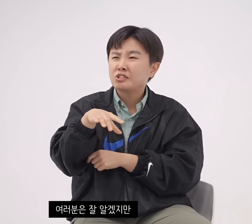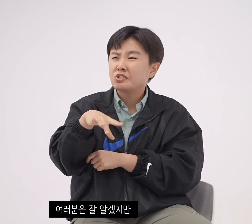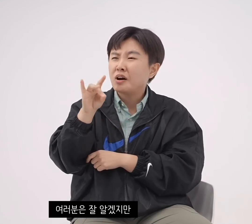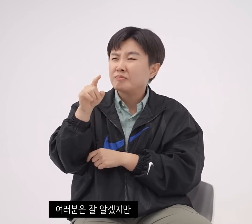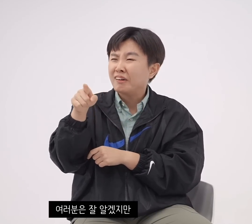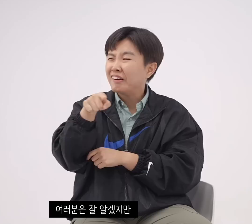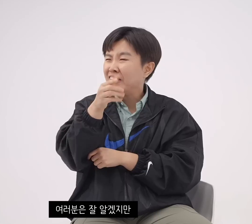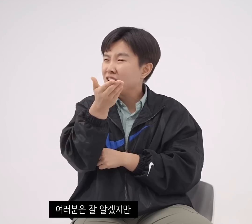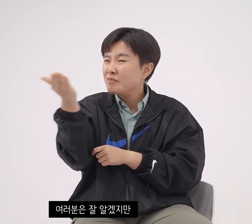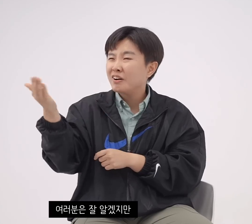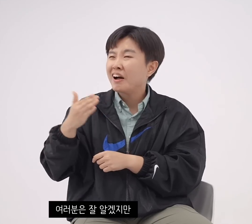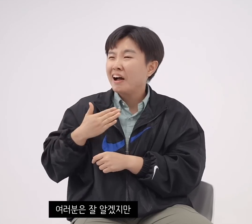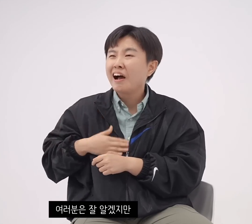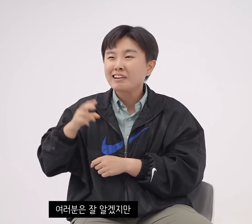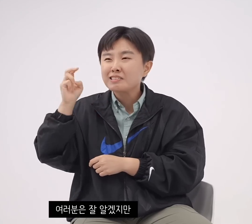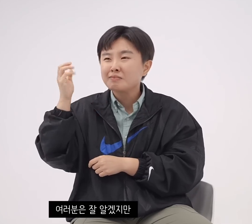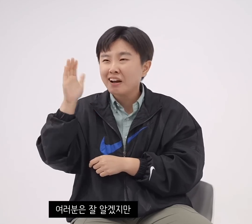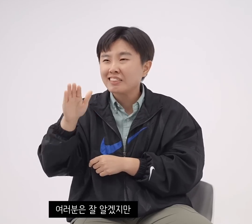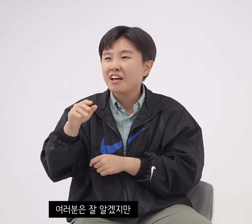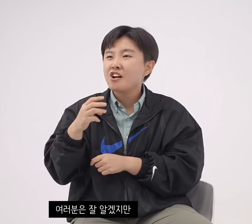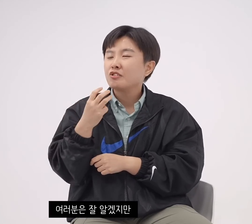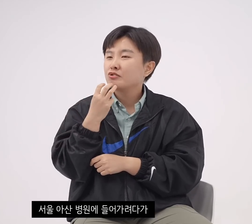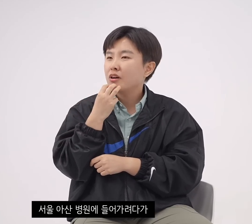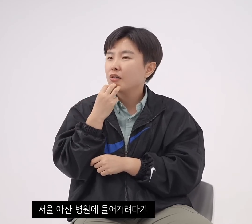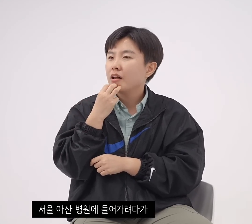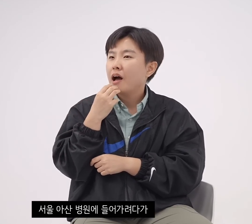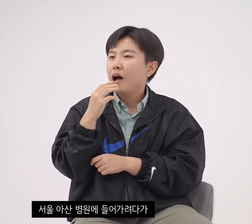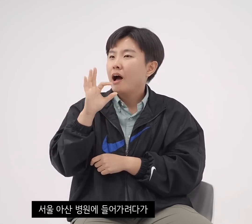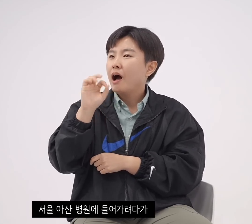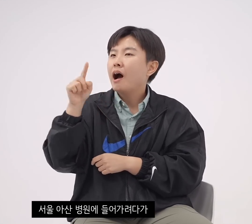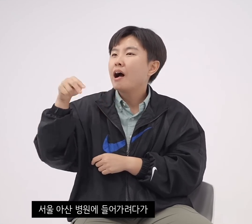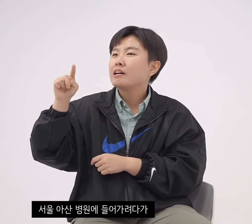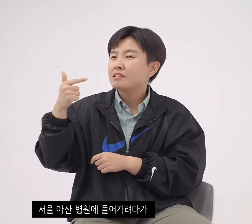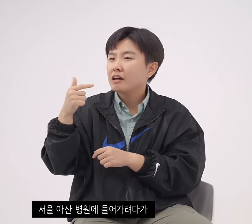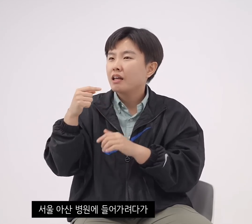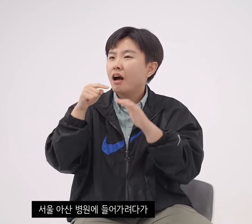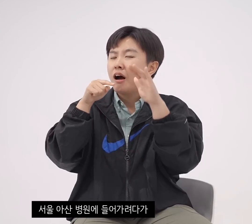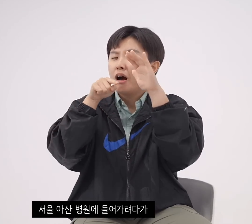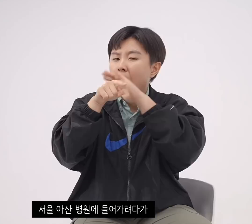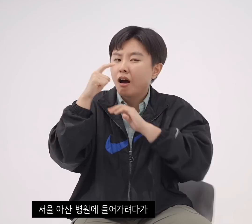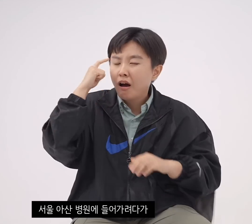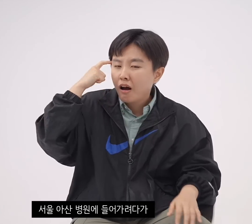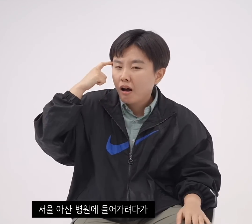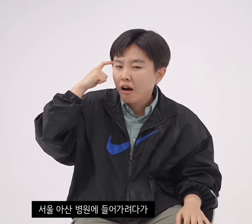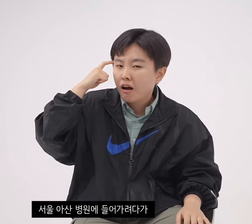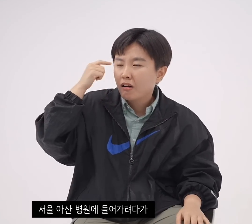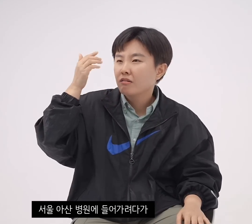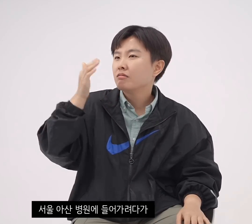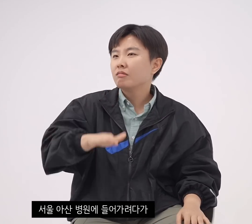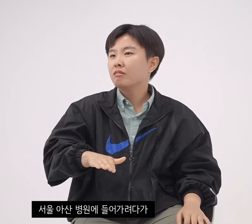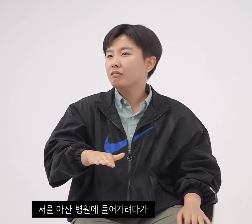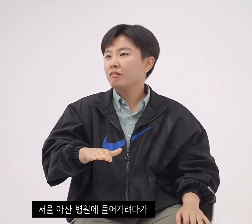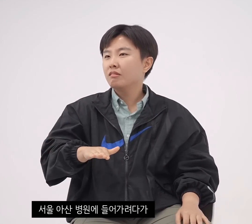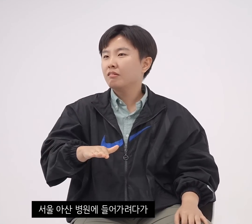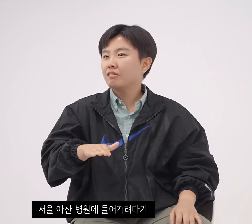As you all know, I tried to go to Asan Hospital in Seoul,